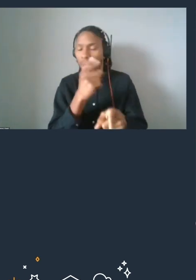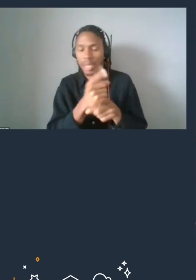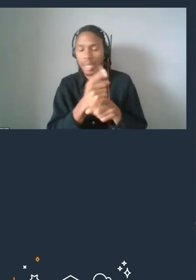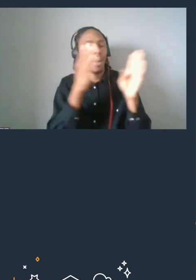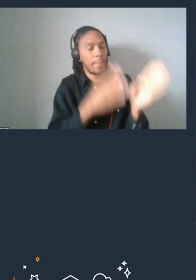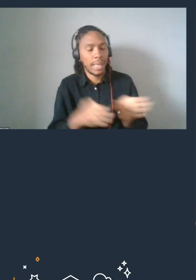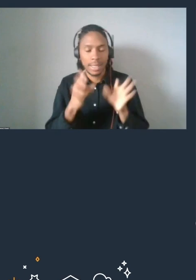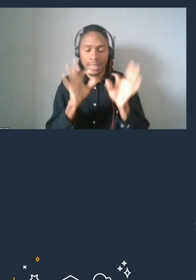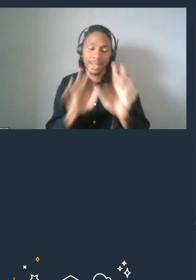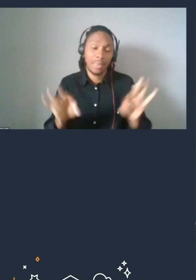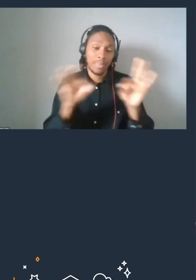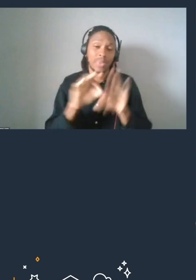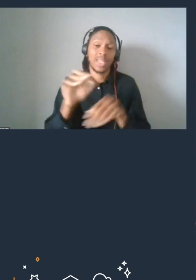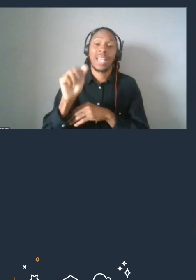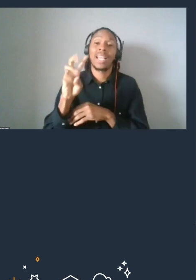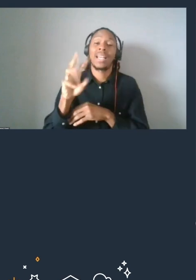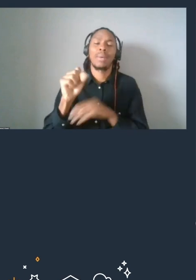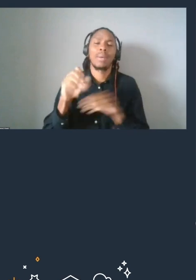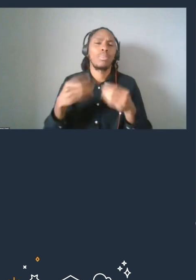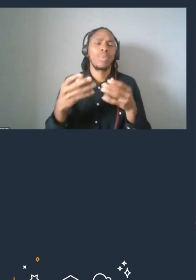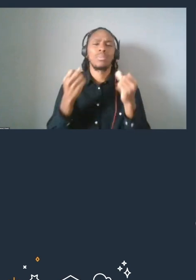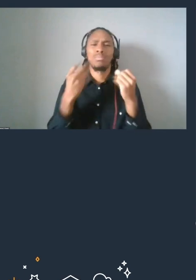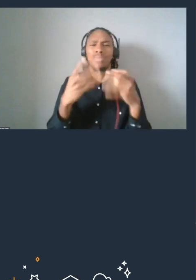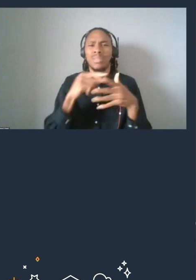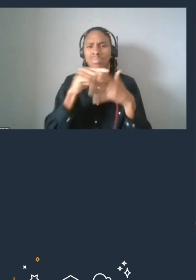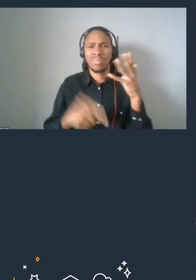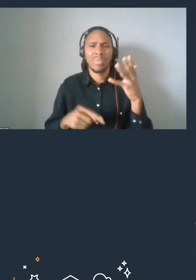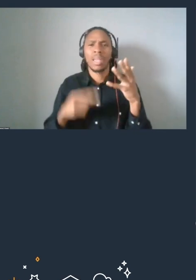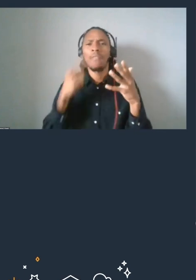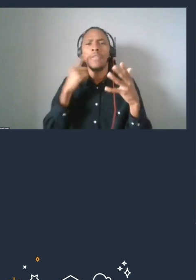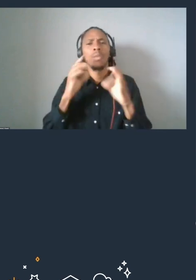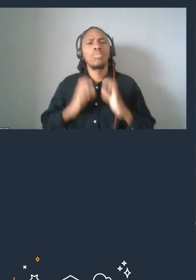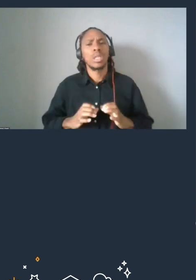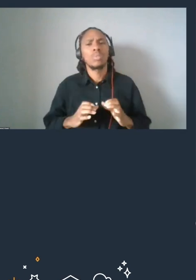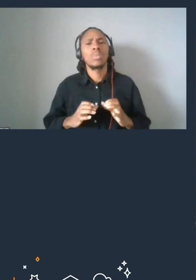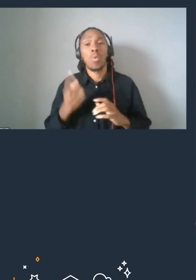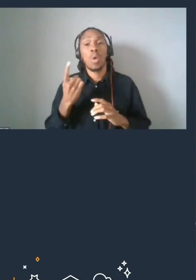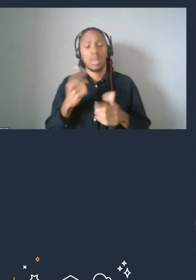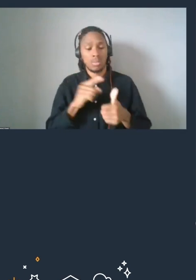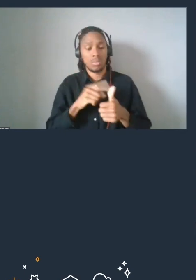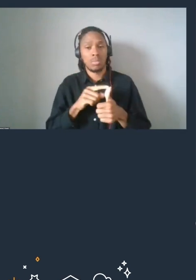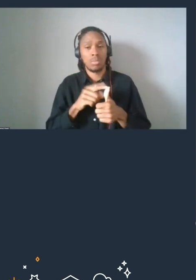and AWS provides a lot of different options for our customers. So, one of them is that we have partners